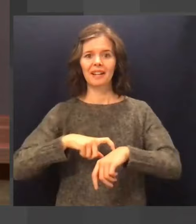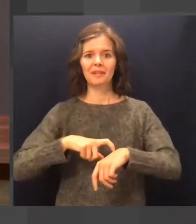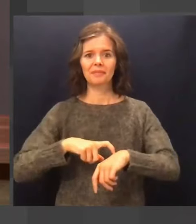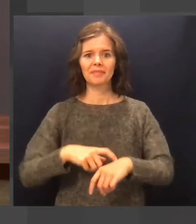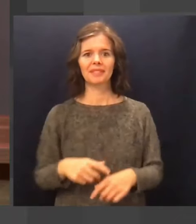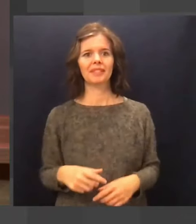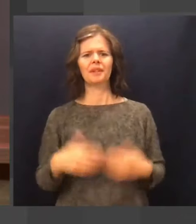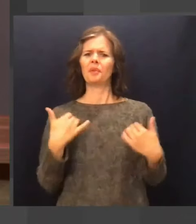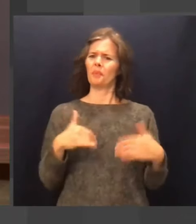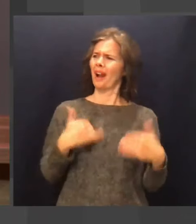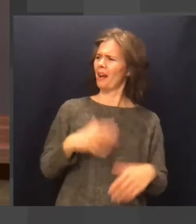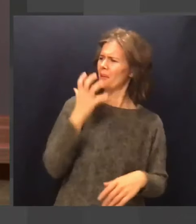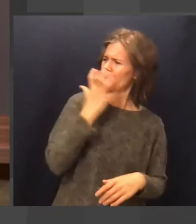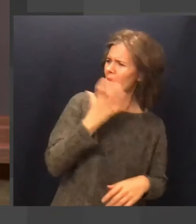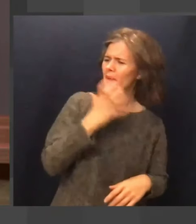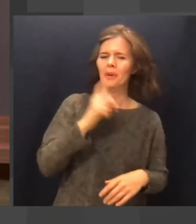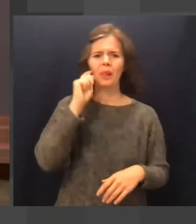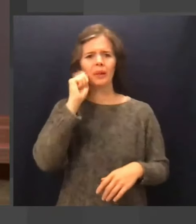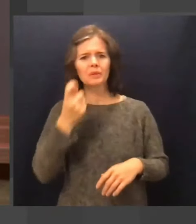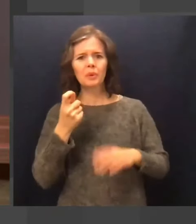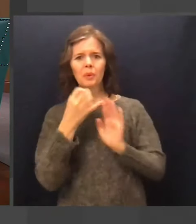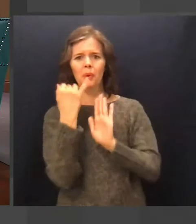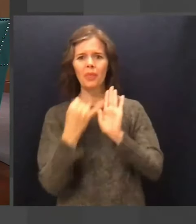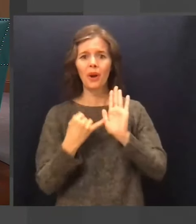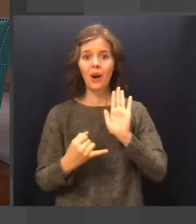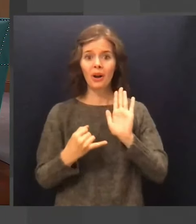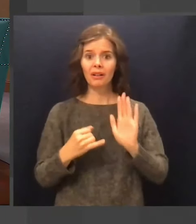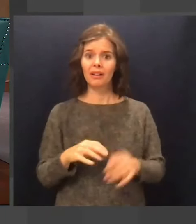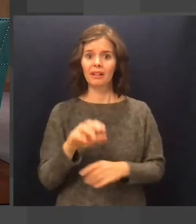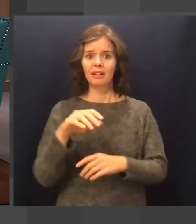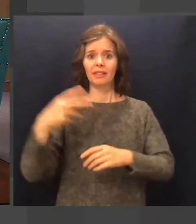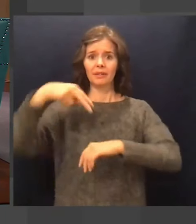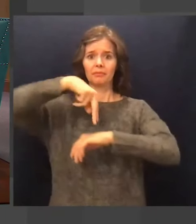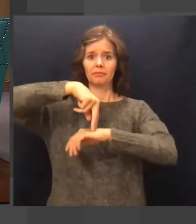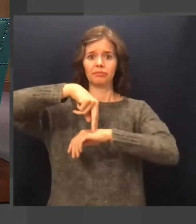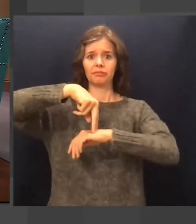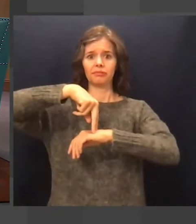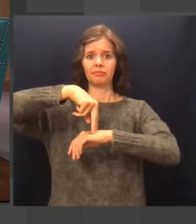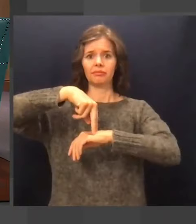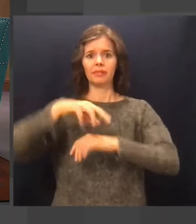I LOVE THE AESTHETIC OF THAT. ALL THE ART AND THINGS.